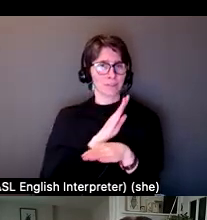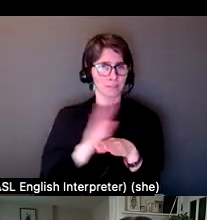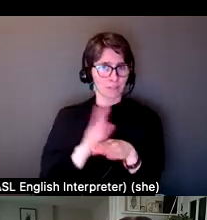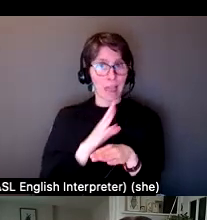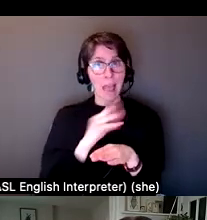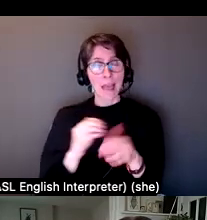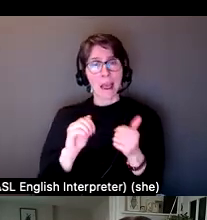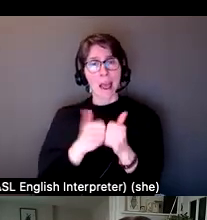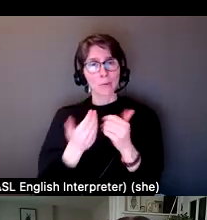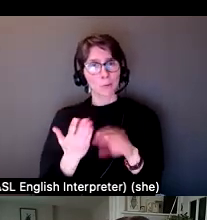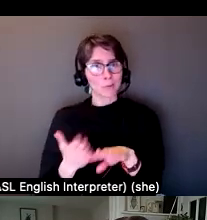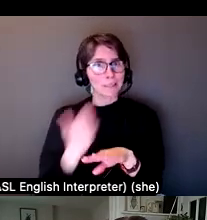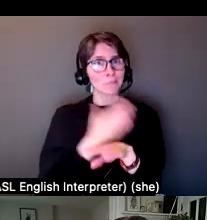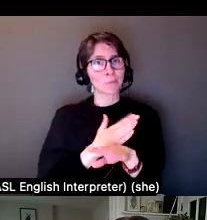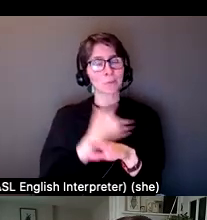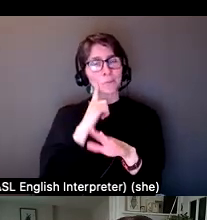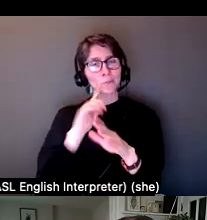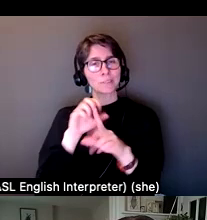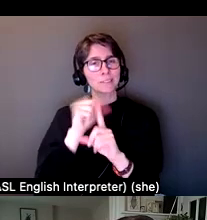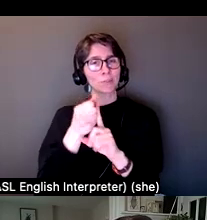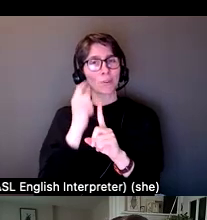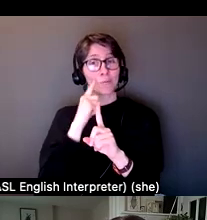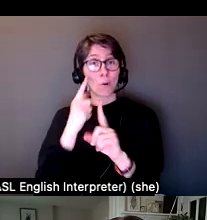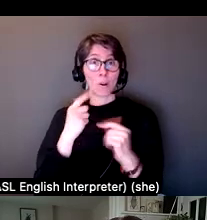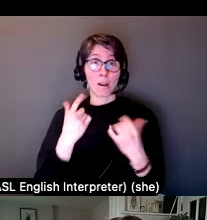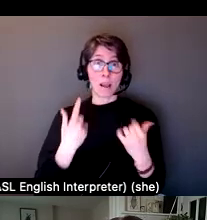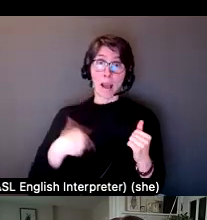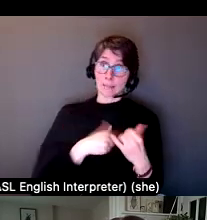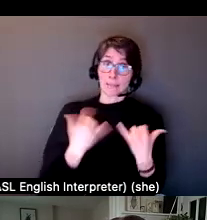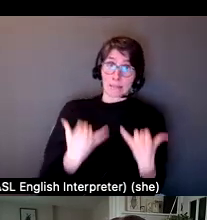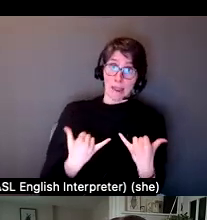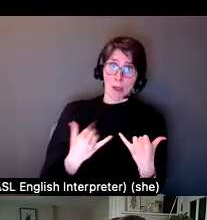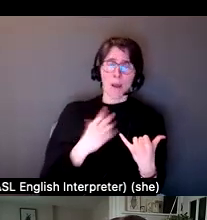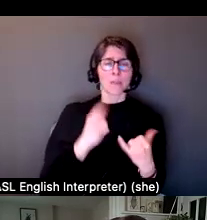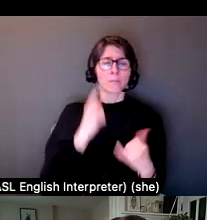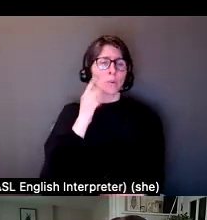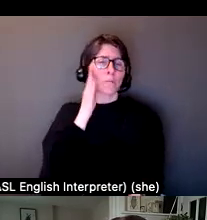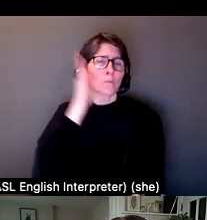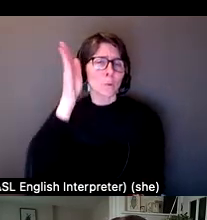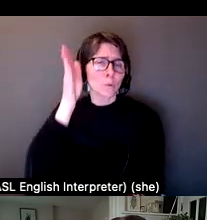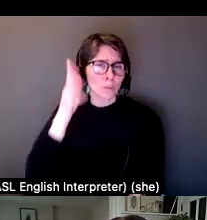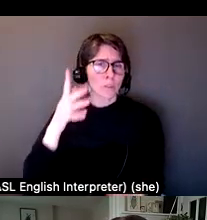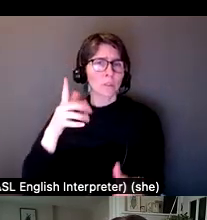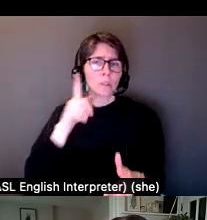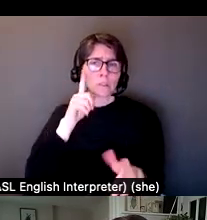conditions not only for ourselves now but also for future generations of publishing professionals.